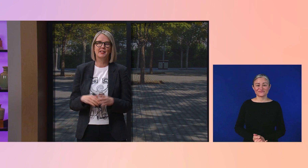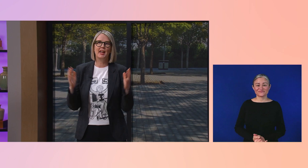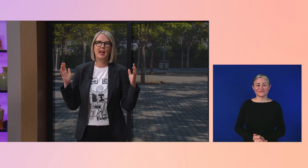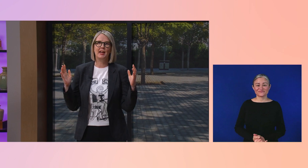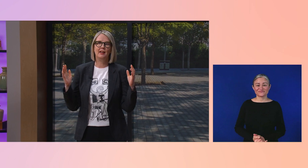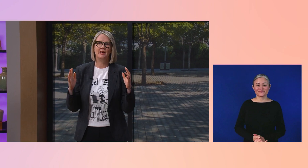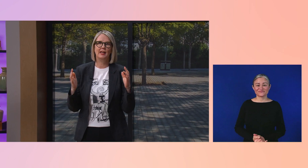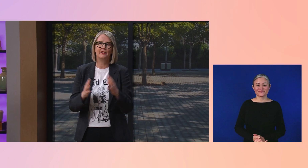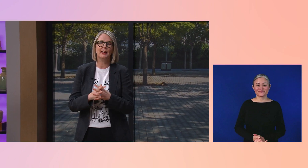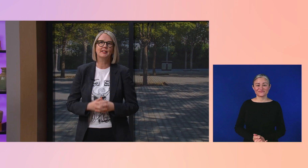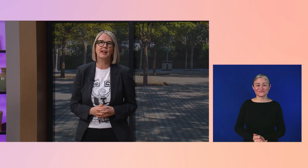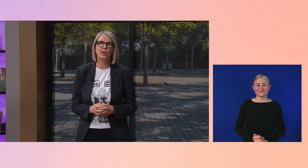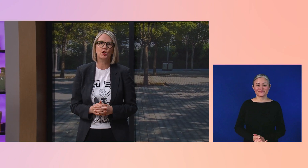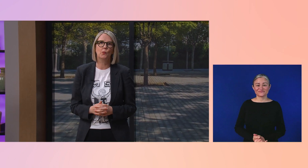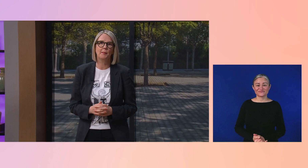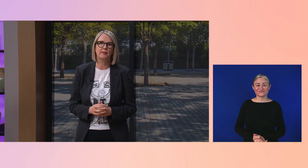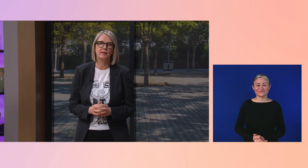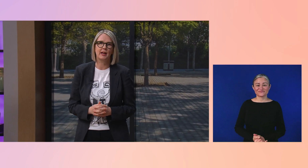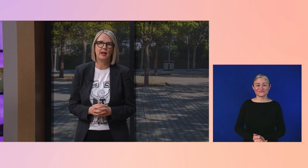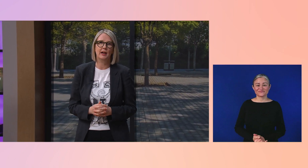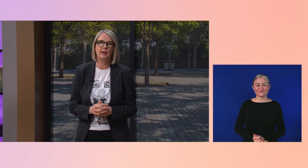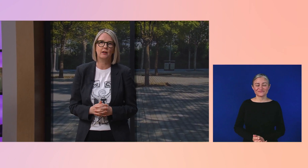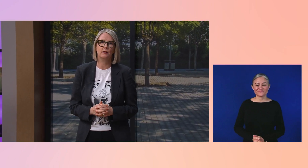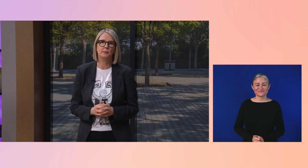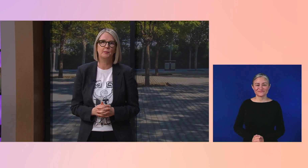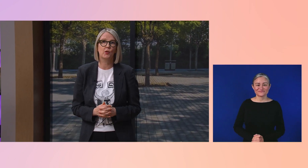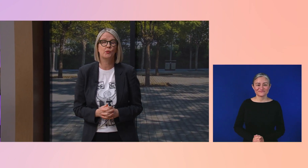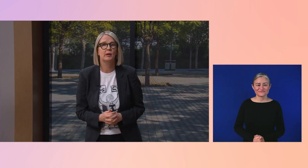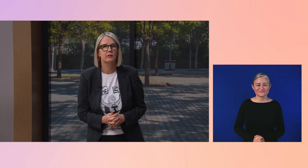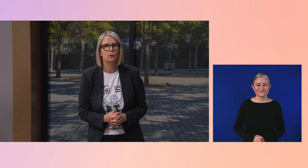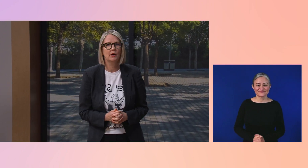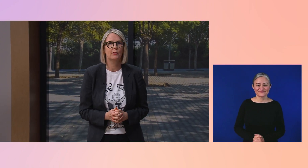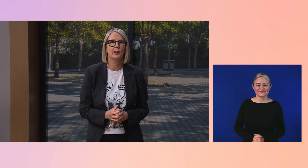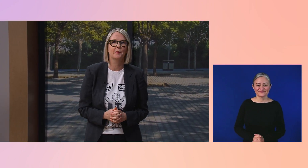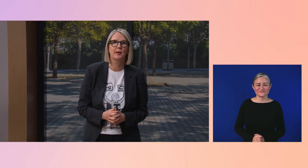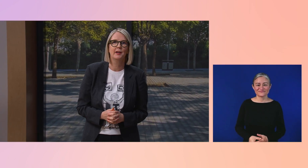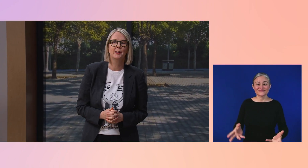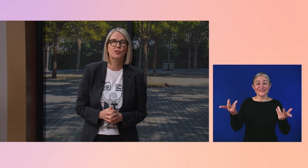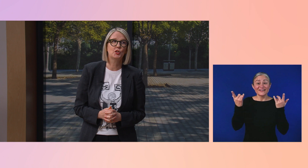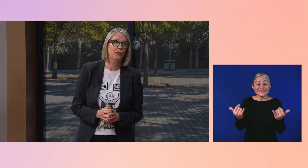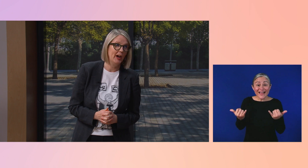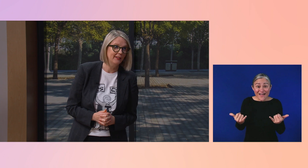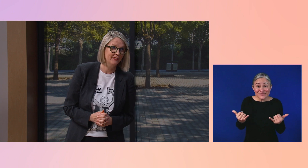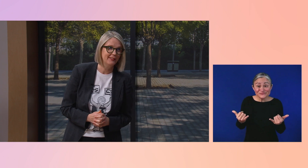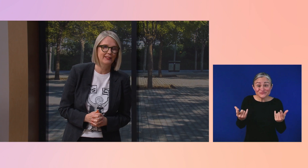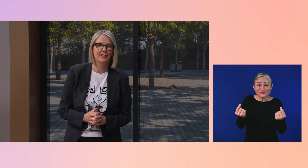Today is International Women's Day. I couldn't be more thrilled to welcome two friends,